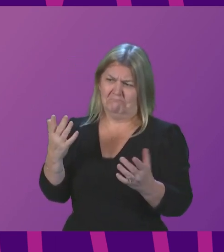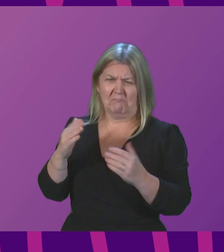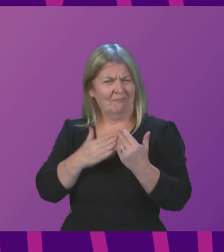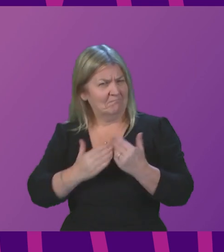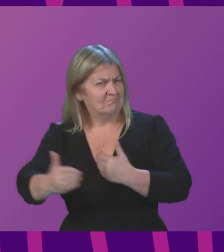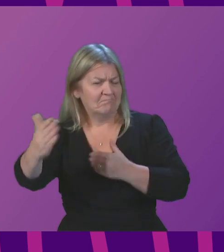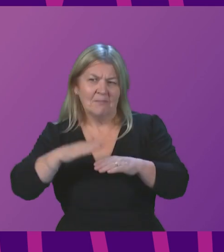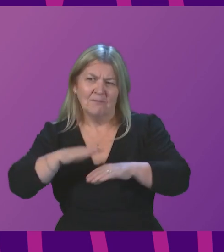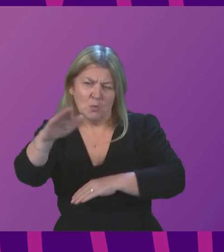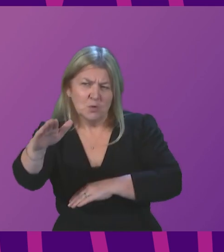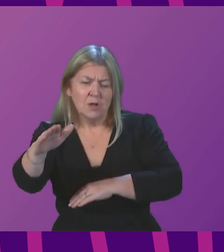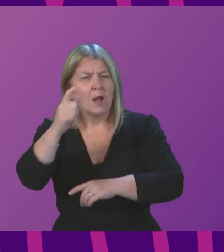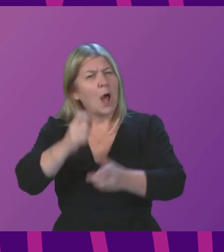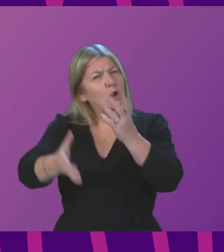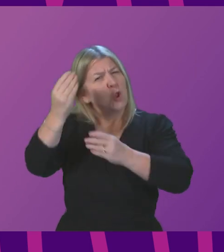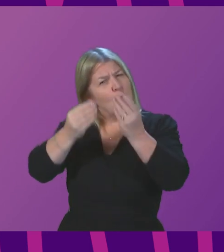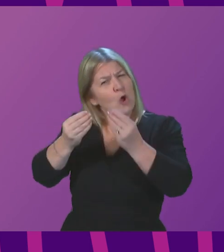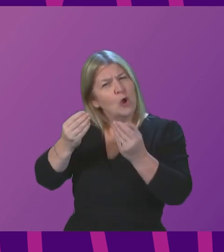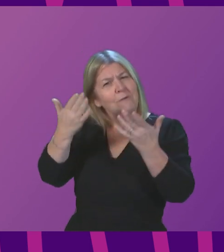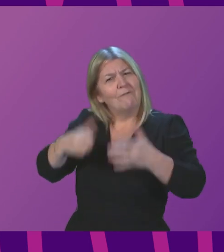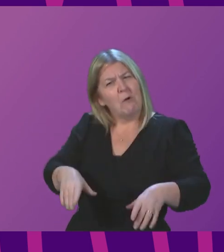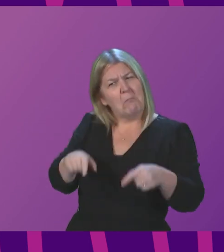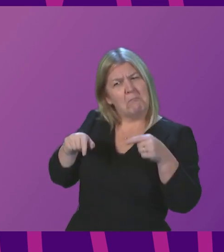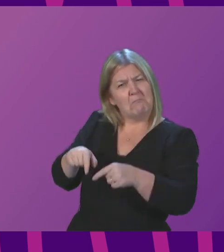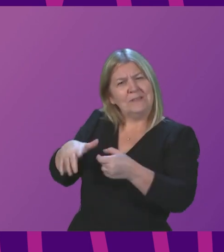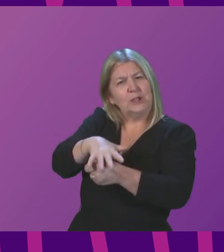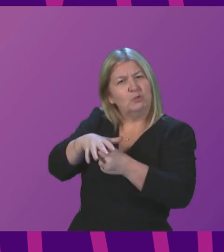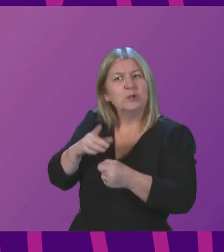way in which Longannet was shut back in 2016?